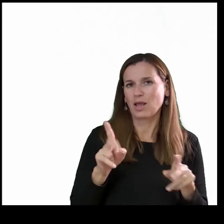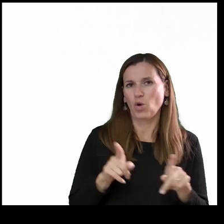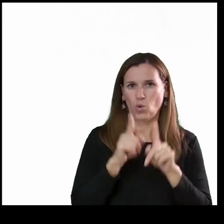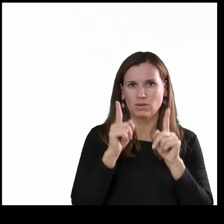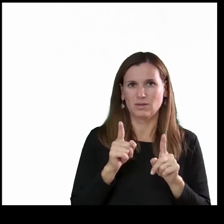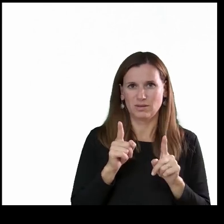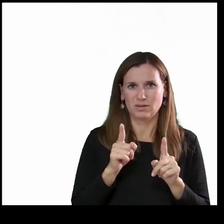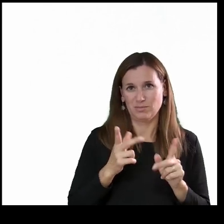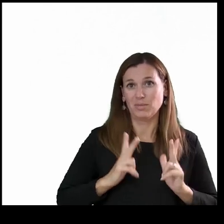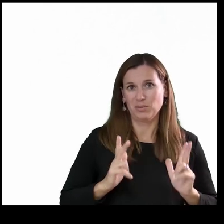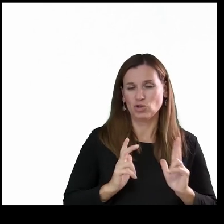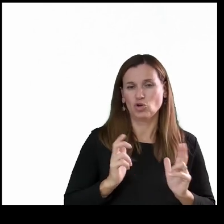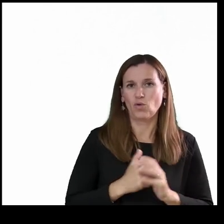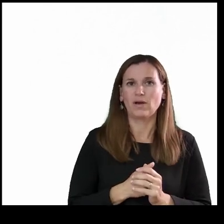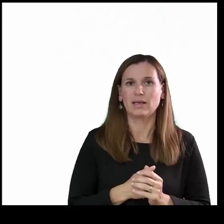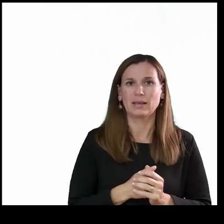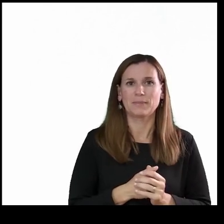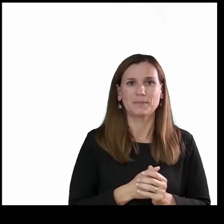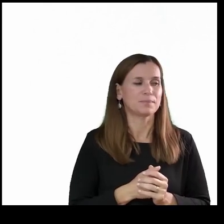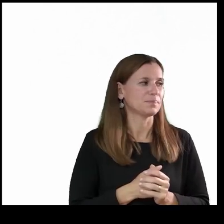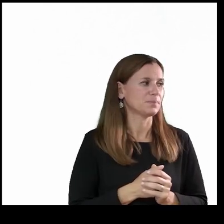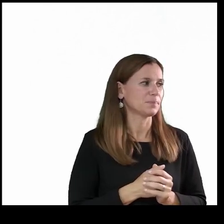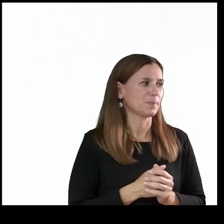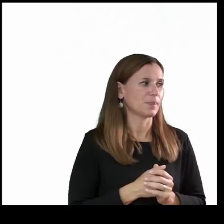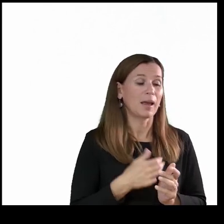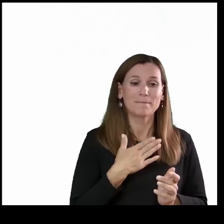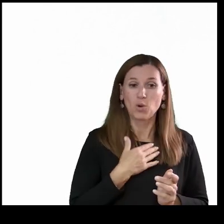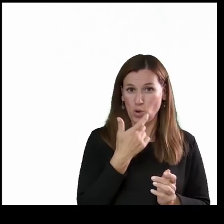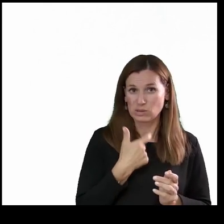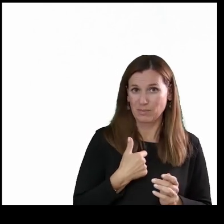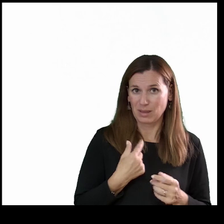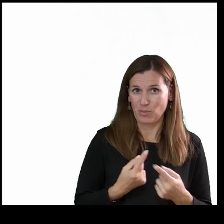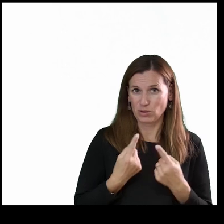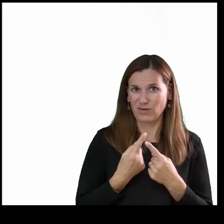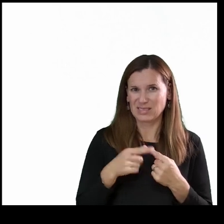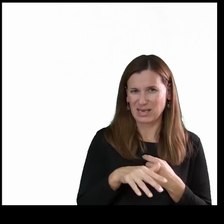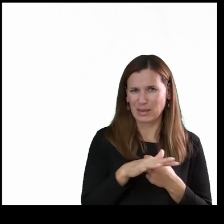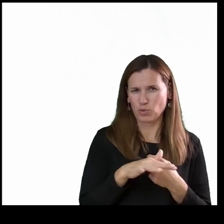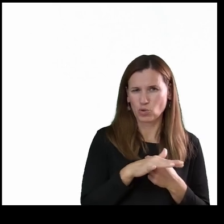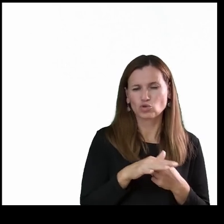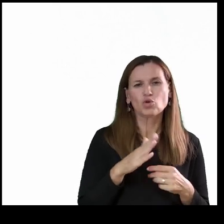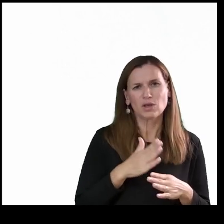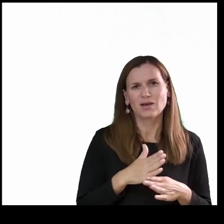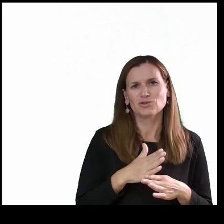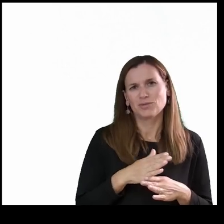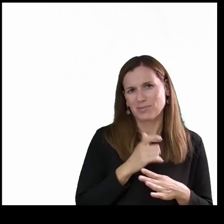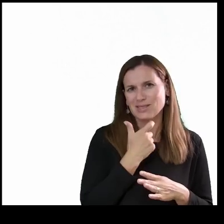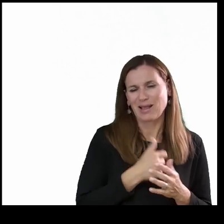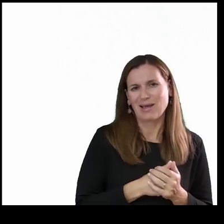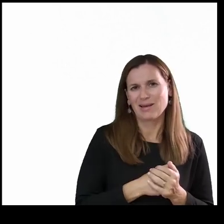Well, my personal motivation in this field was very old. Already in